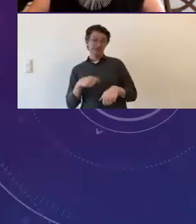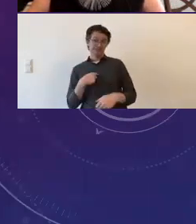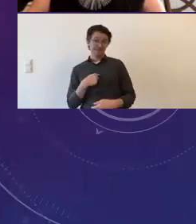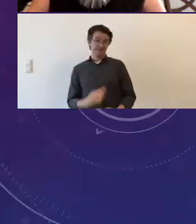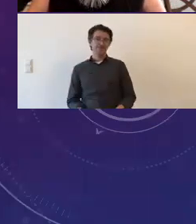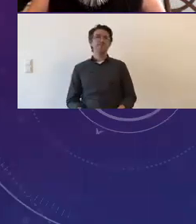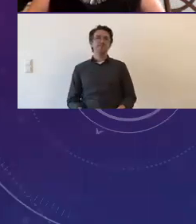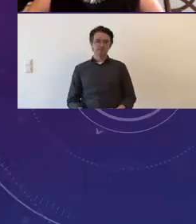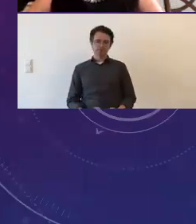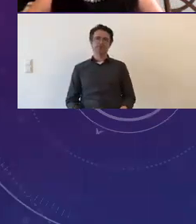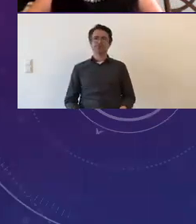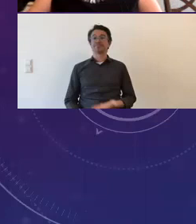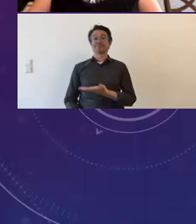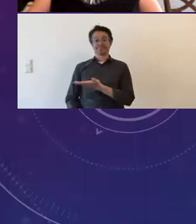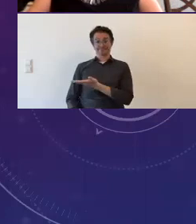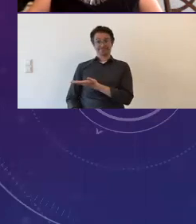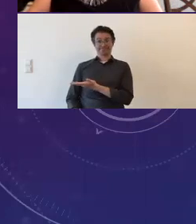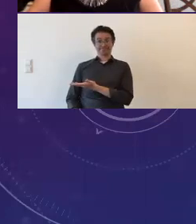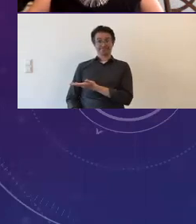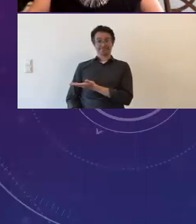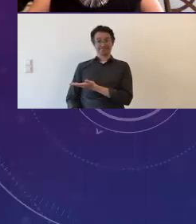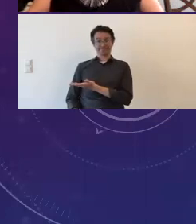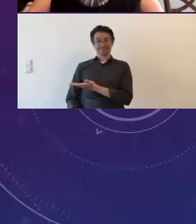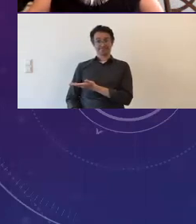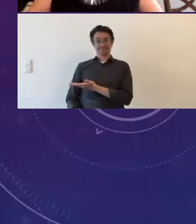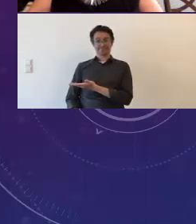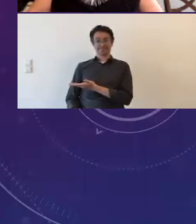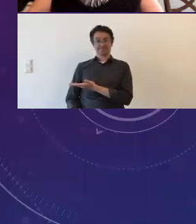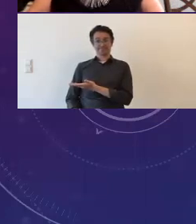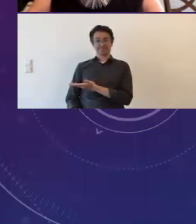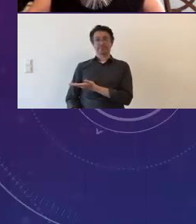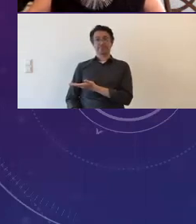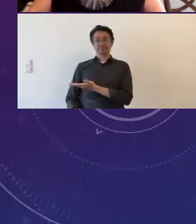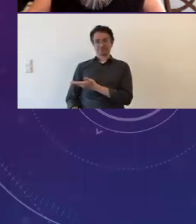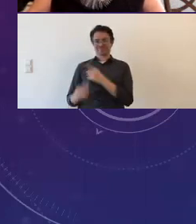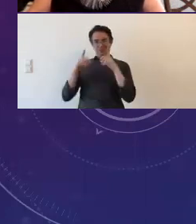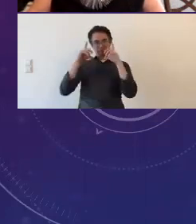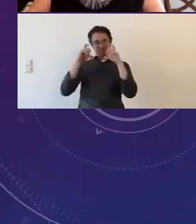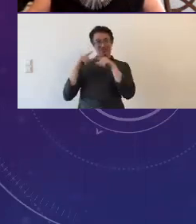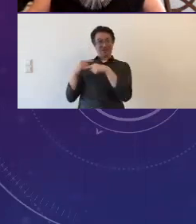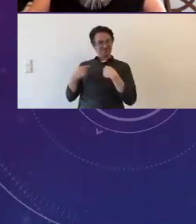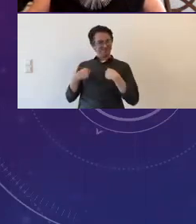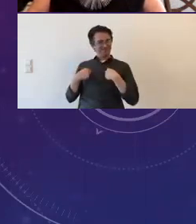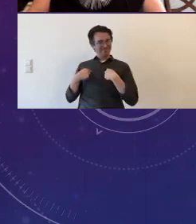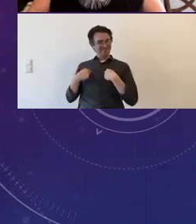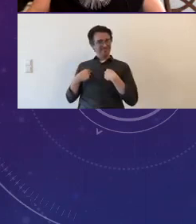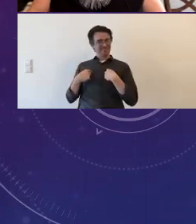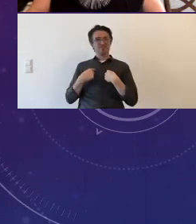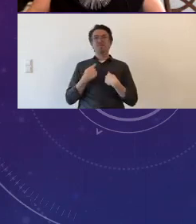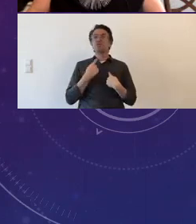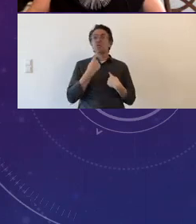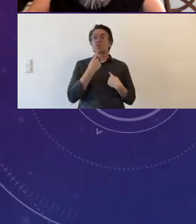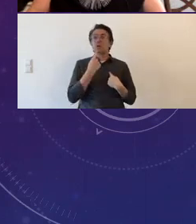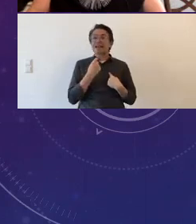this is a picture showing me I'm wearing a red dress in front of me is an